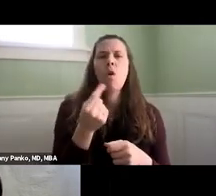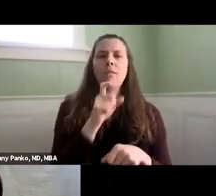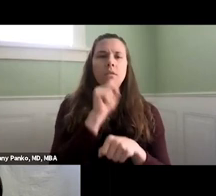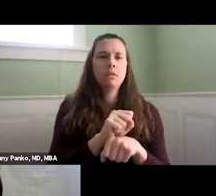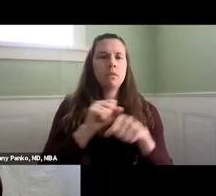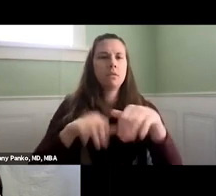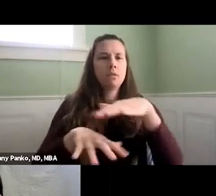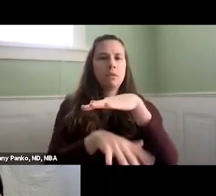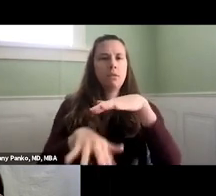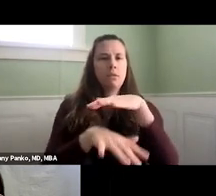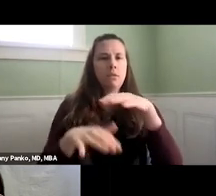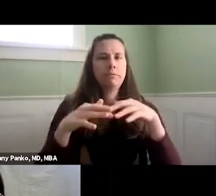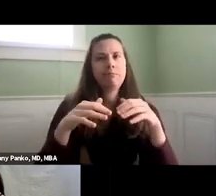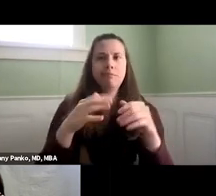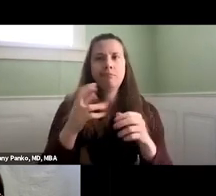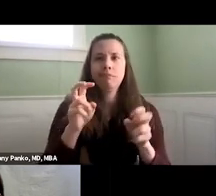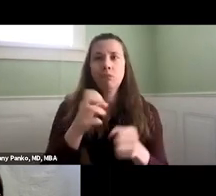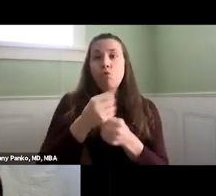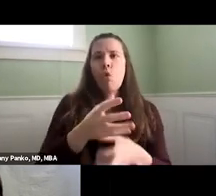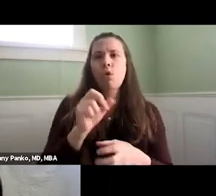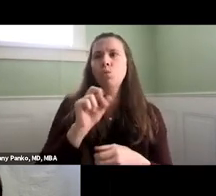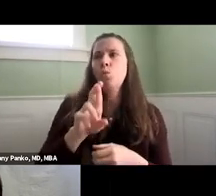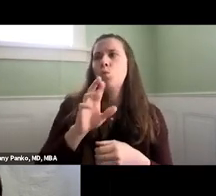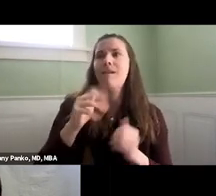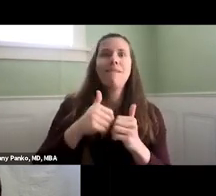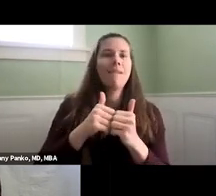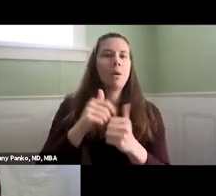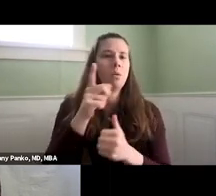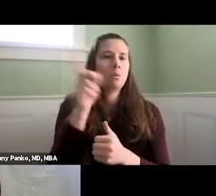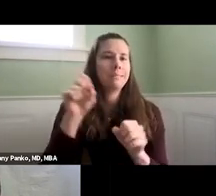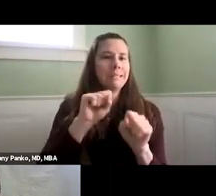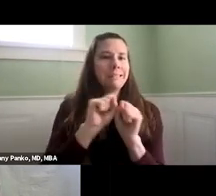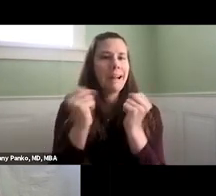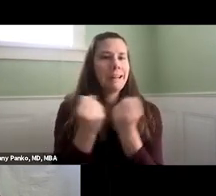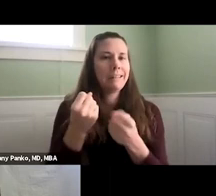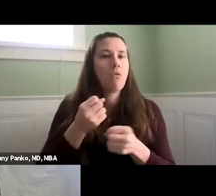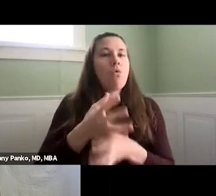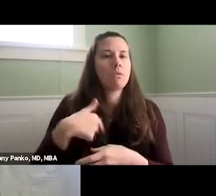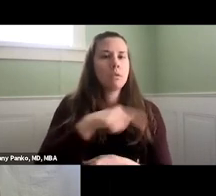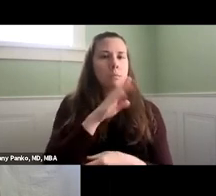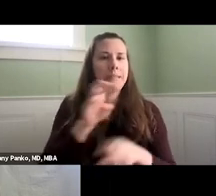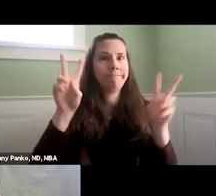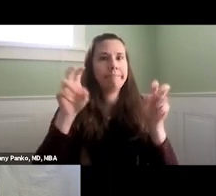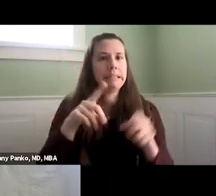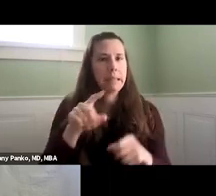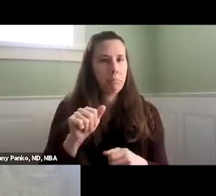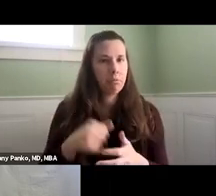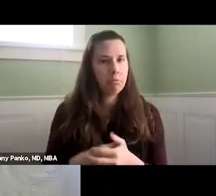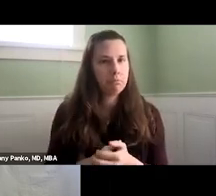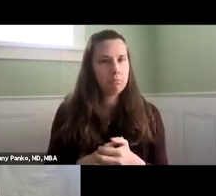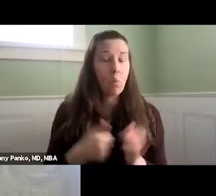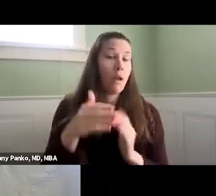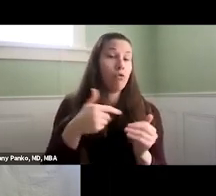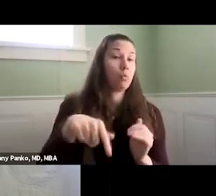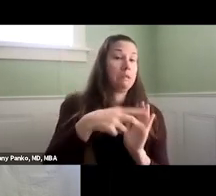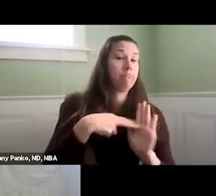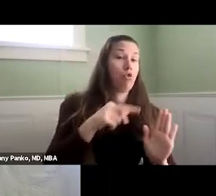that and to keep in mind what is causing some of those different data that we are collecting